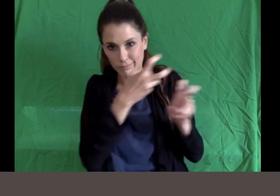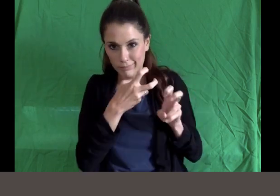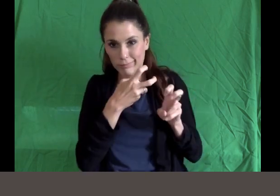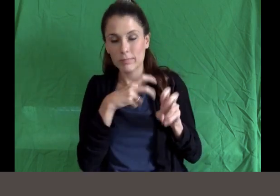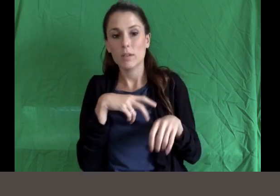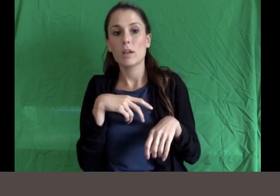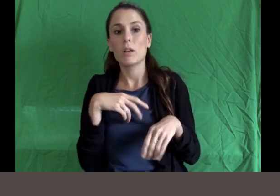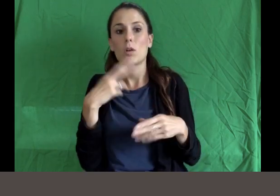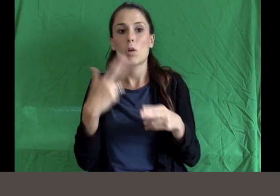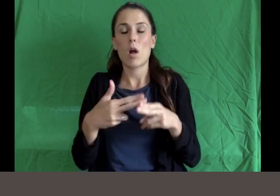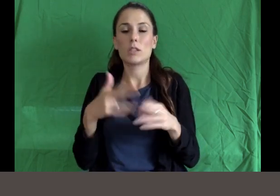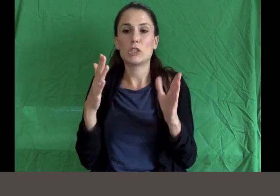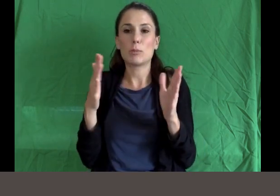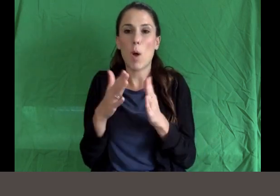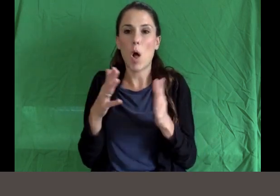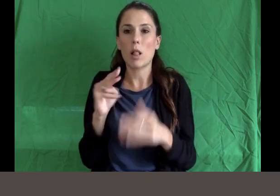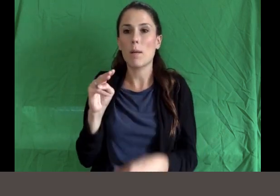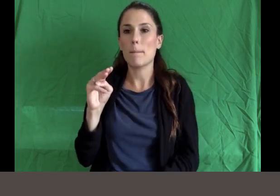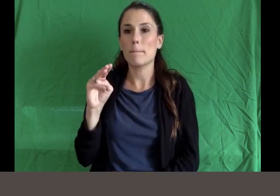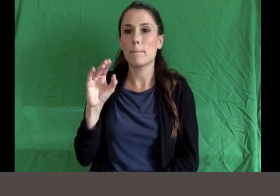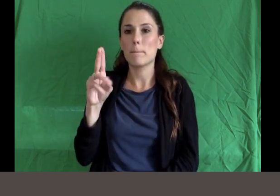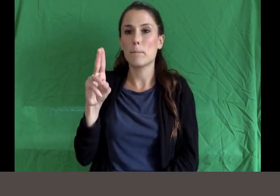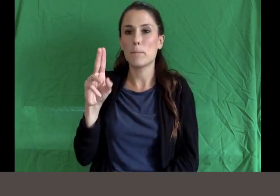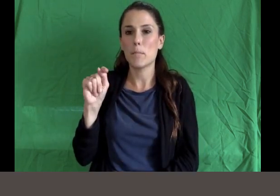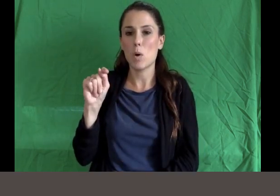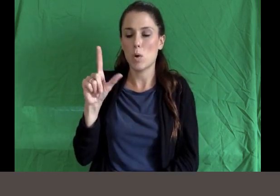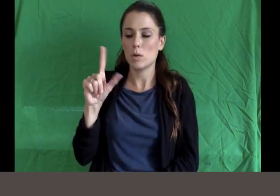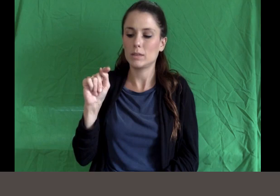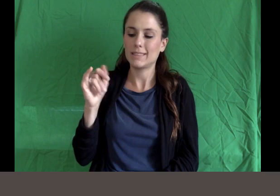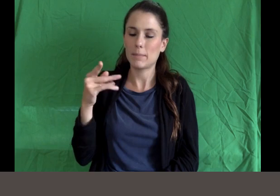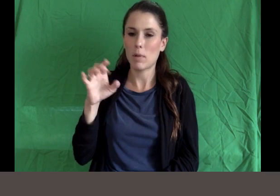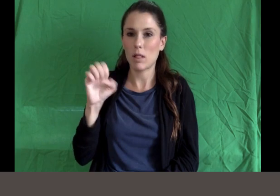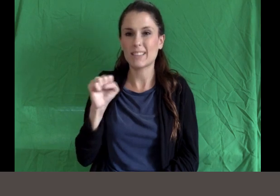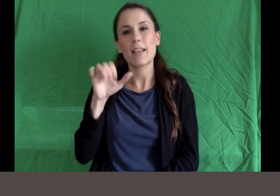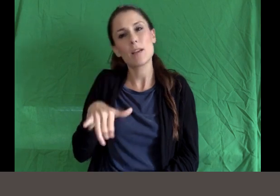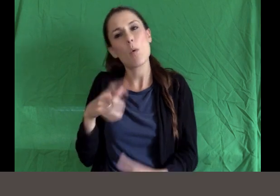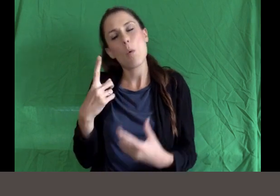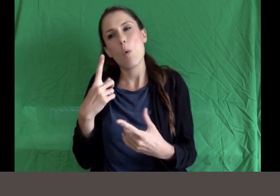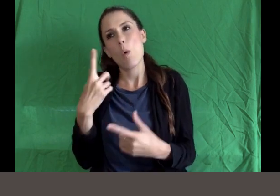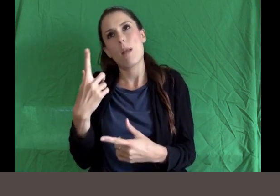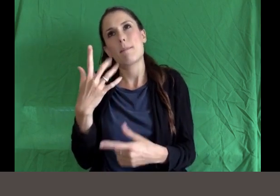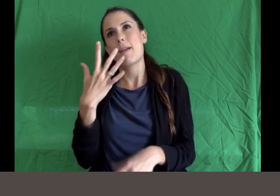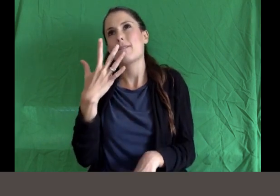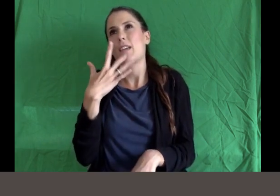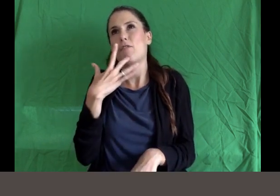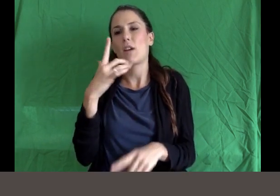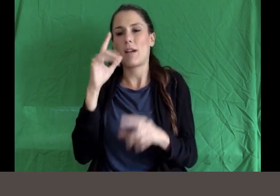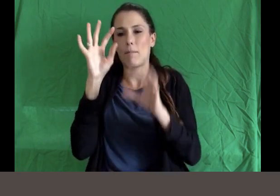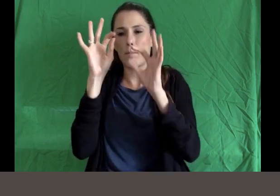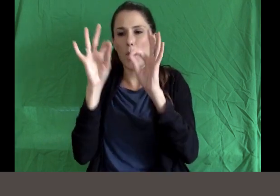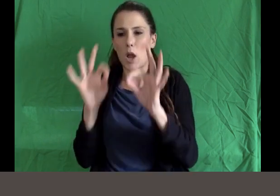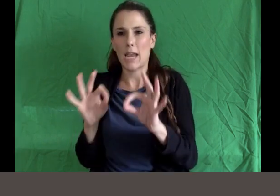this is one of my favorite plotting I don't want to say tricks but guidances oftentimes I've seen